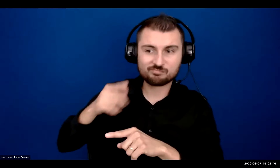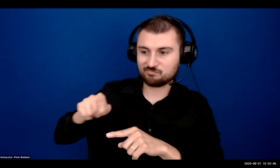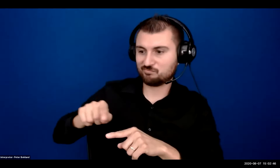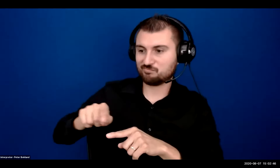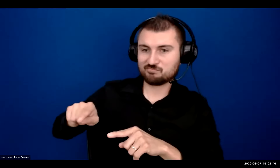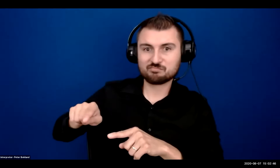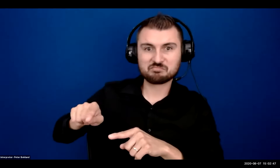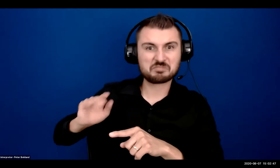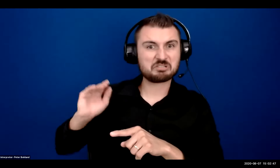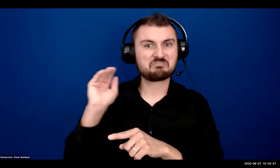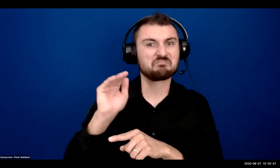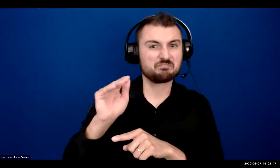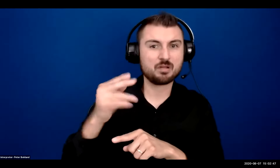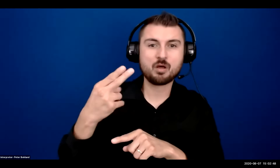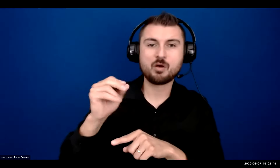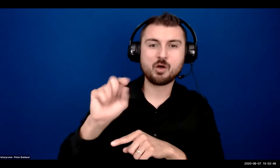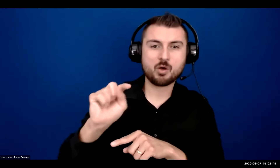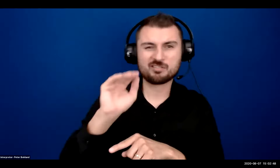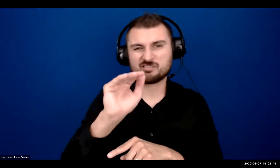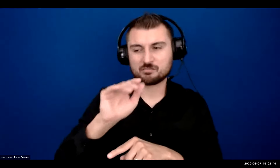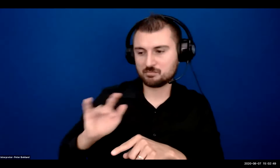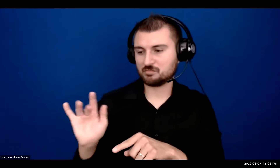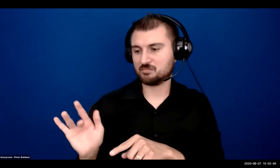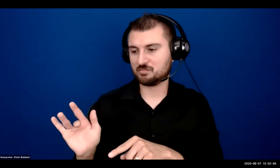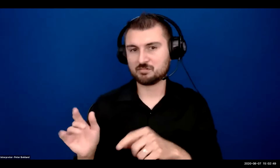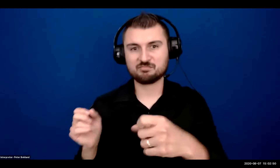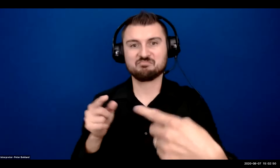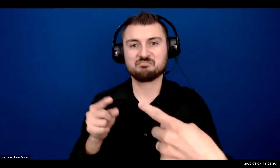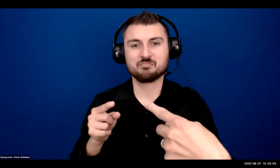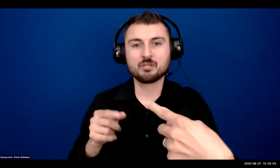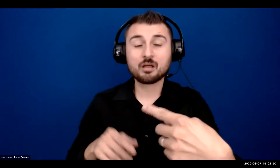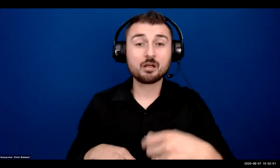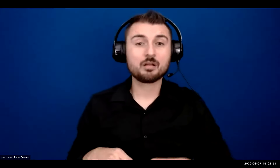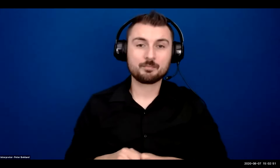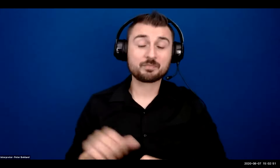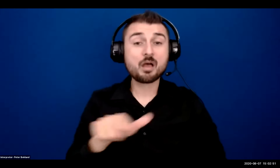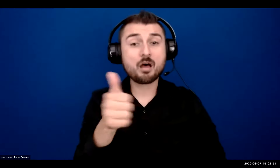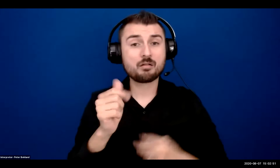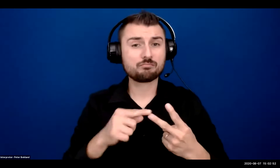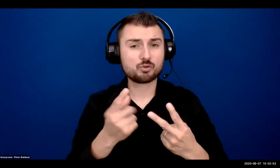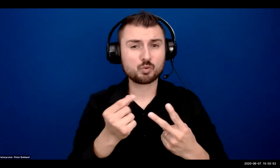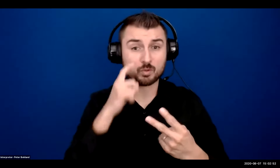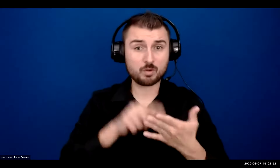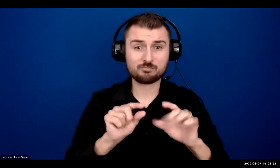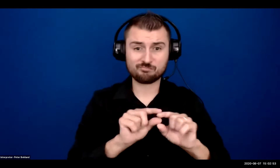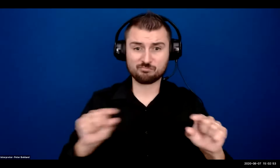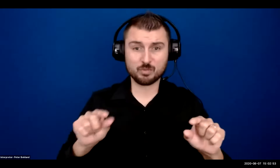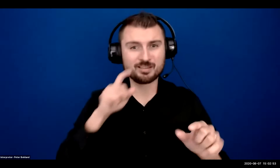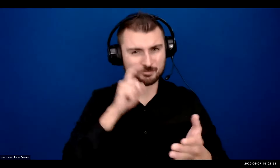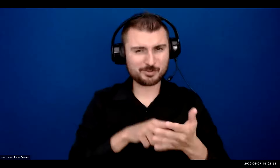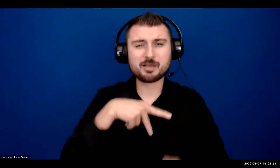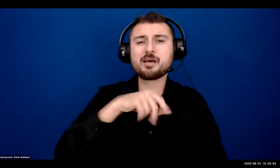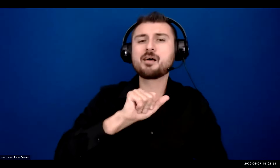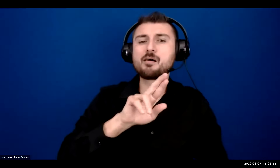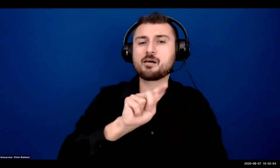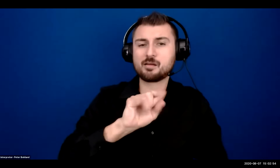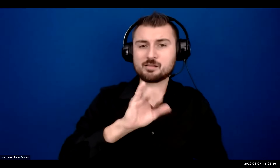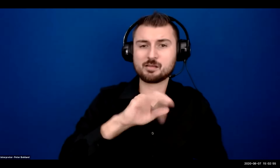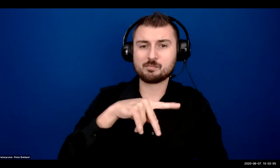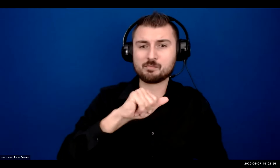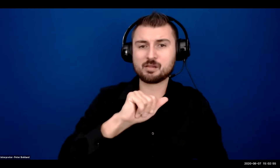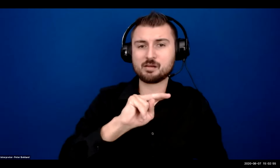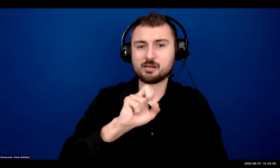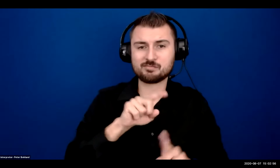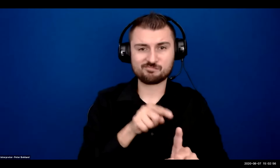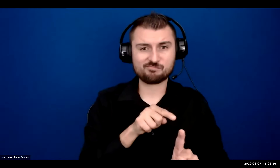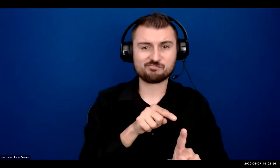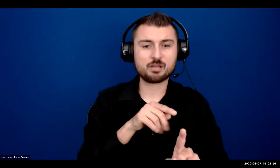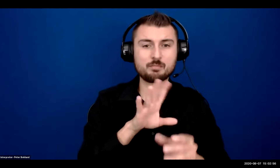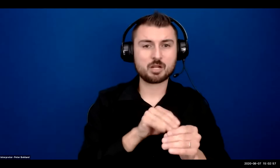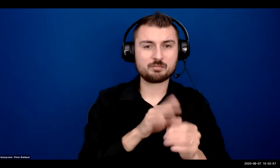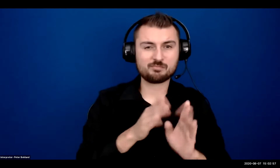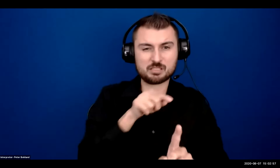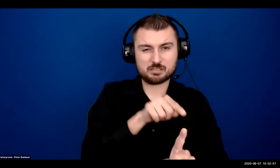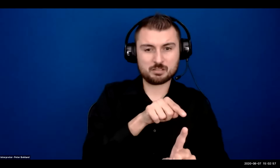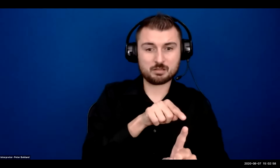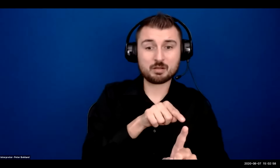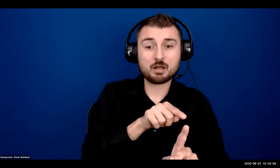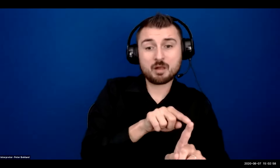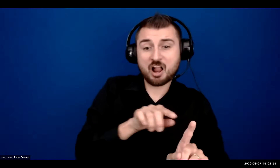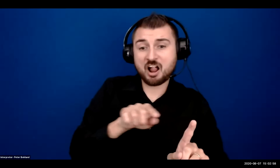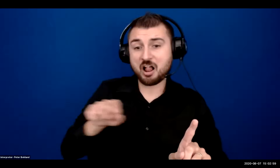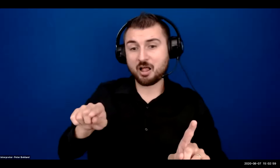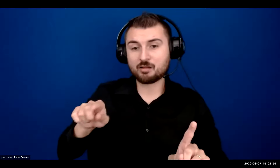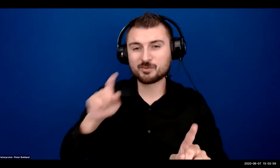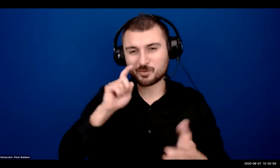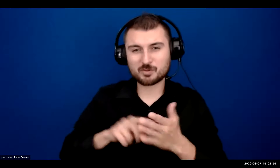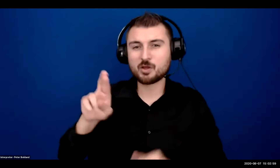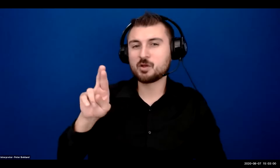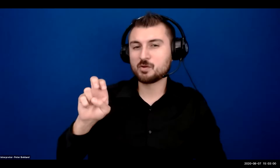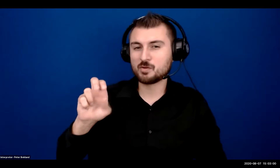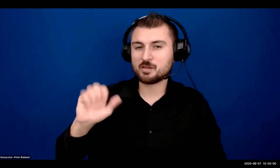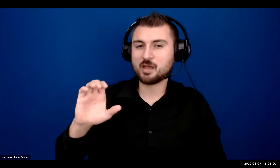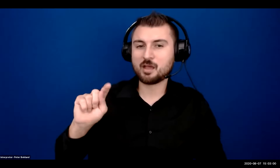Yes. So if you even up your participants- click on that icon on your tool bar you will see everybody who is in the room. And then you will see those icons at the bottom. So that's one place you can go to.